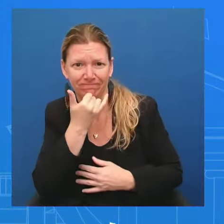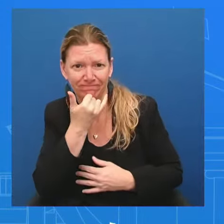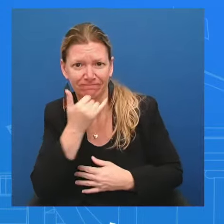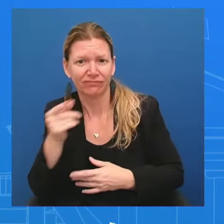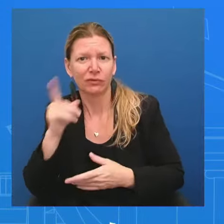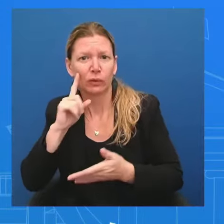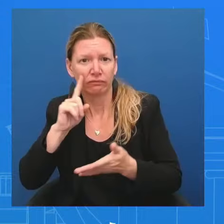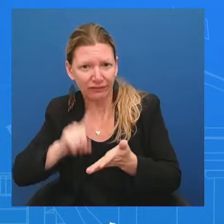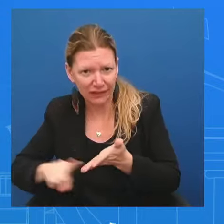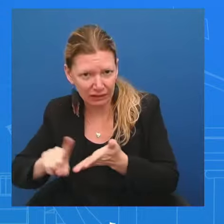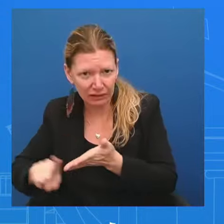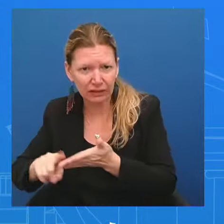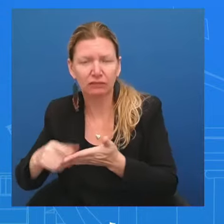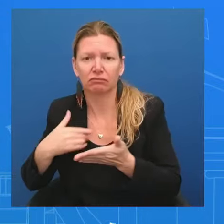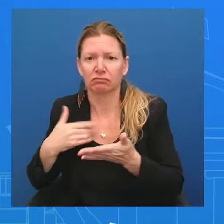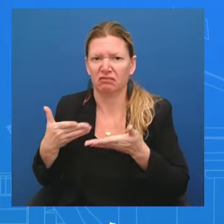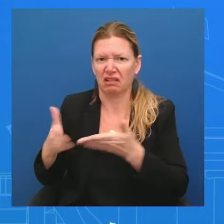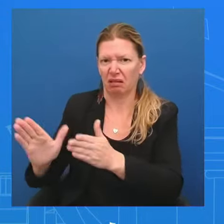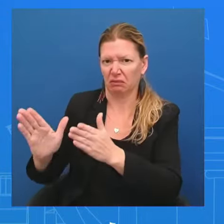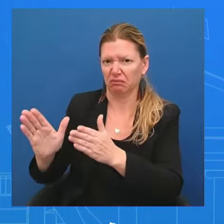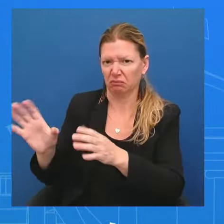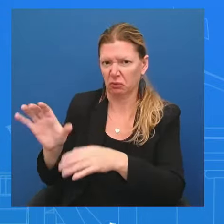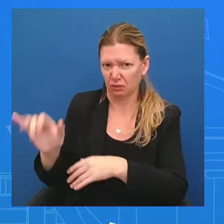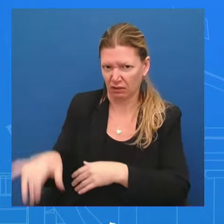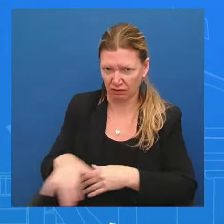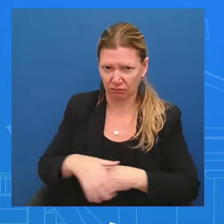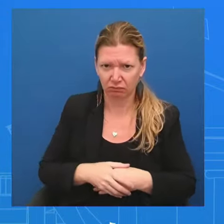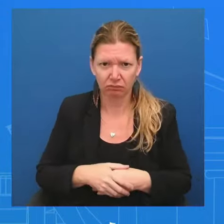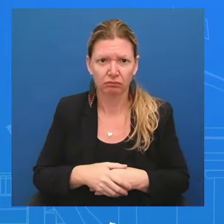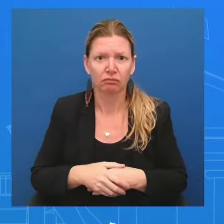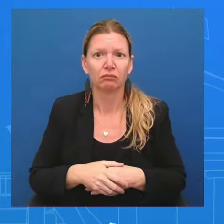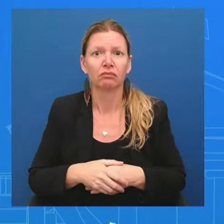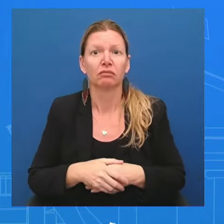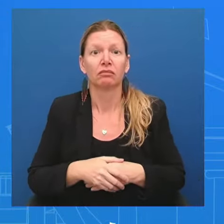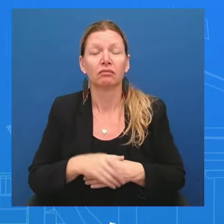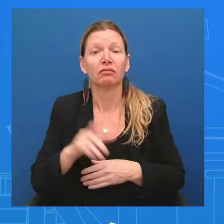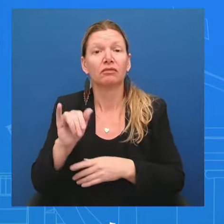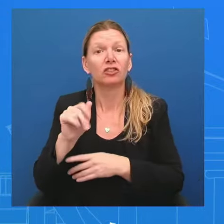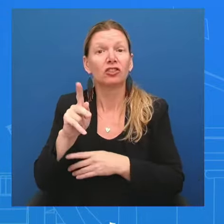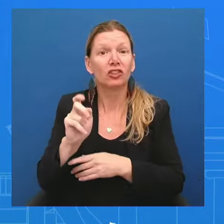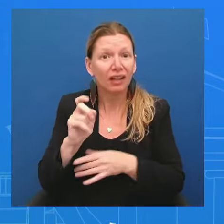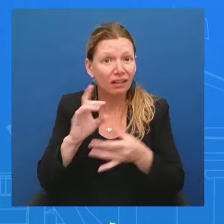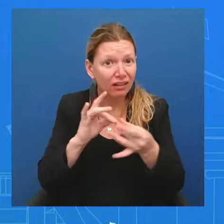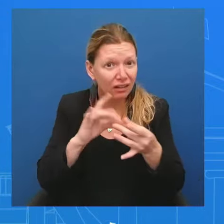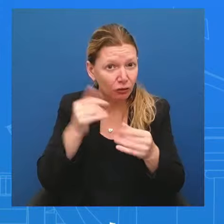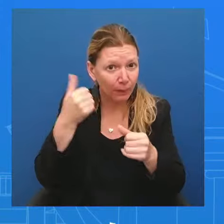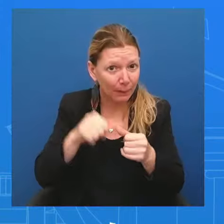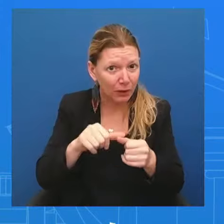and this is the other part of what Jake said, is that we don't want to see a major ground operation in Rafah